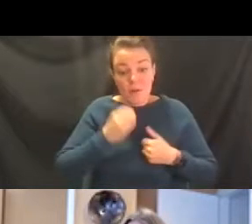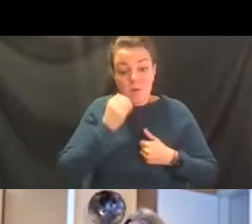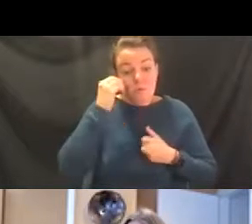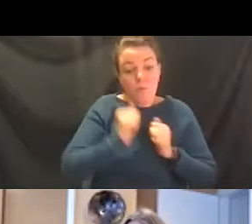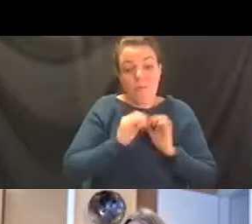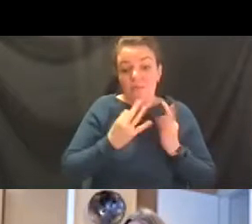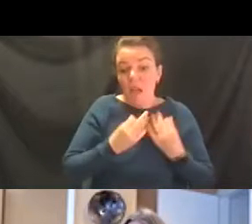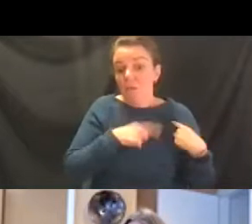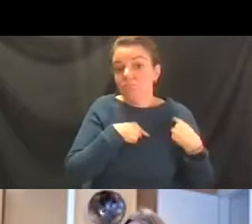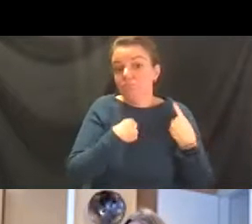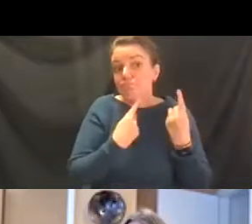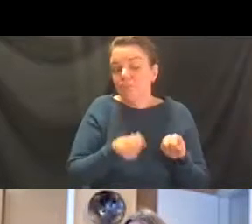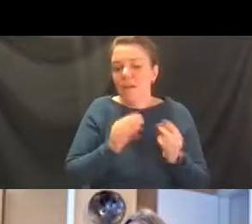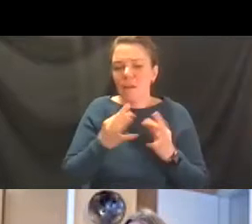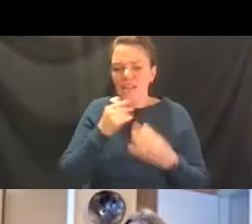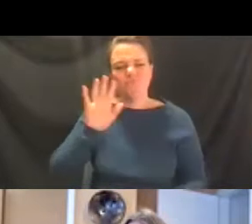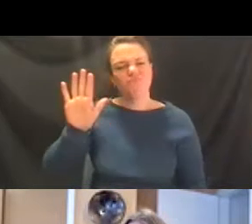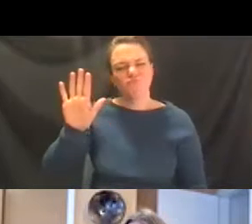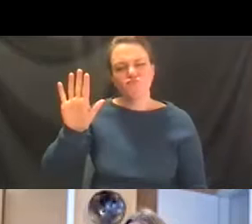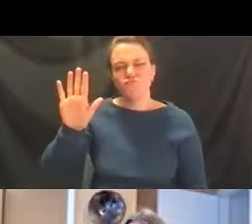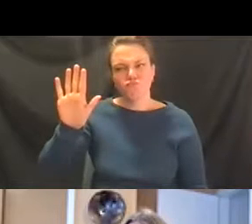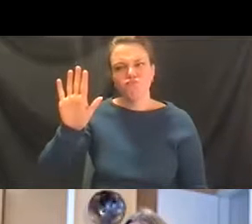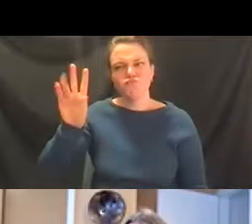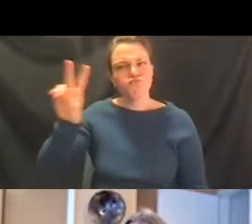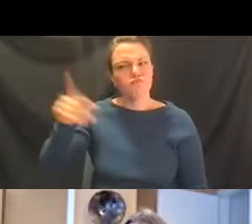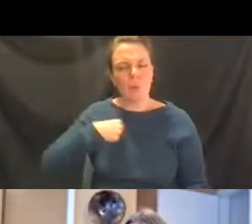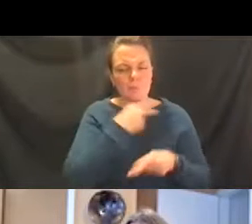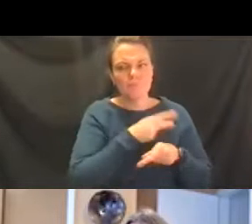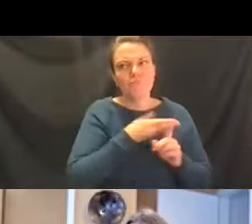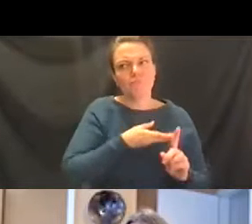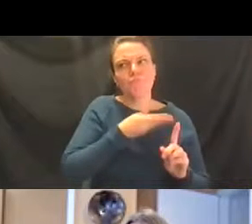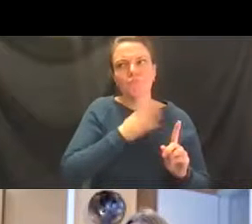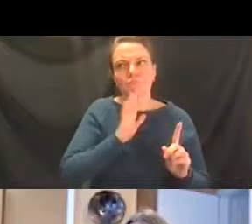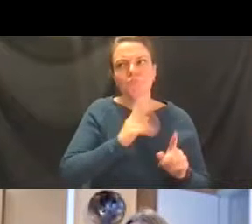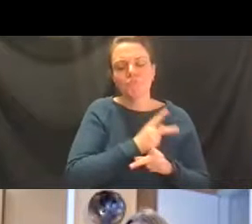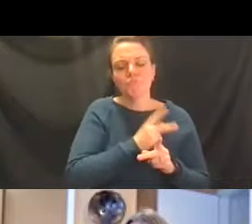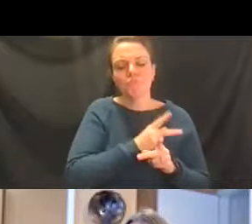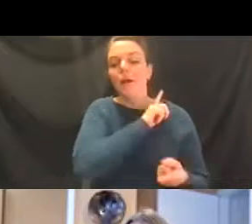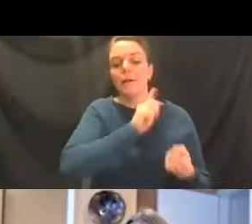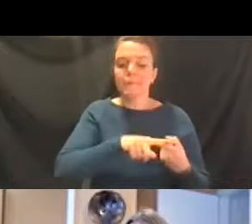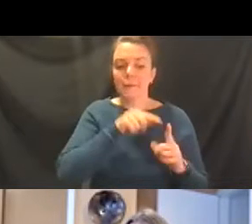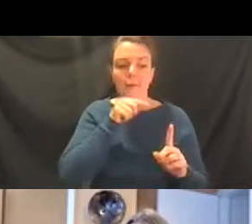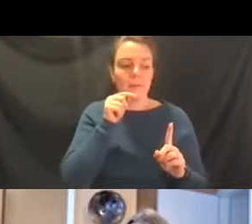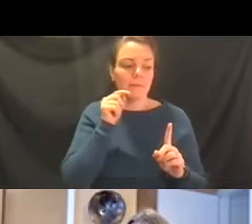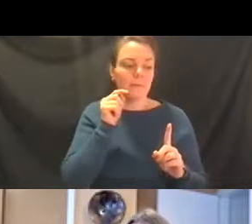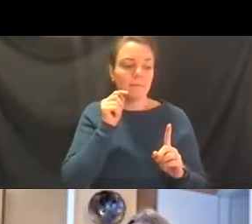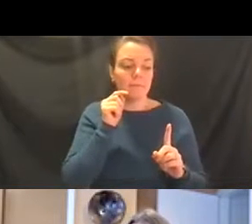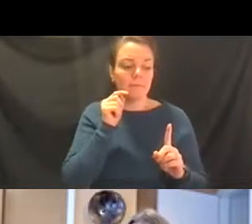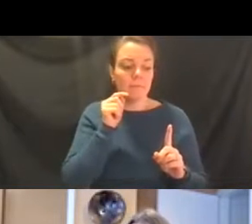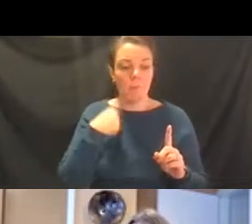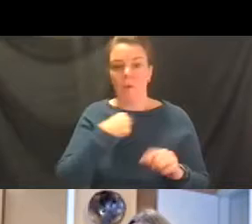and families have said nope we're gonna take care of johnny until the day we're no longer able to.